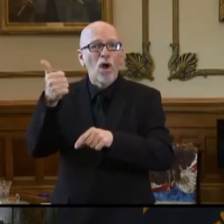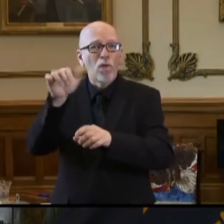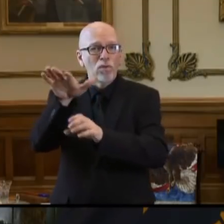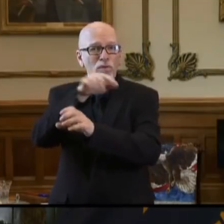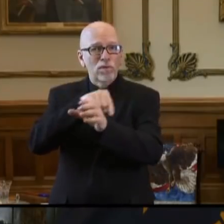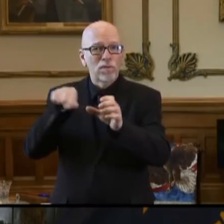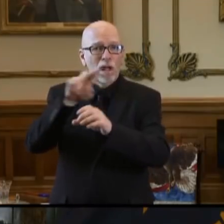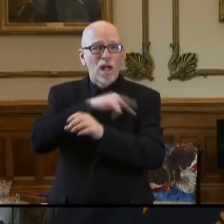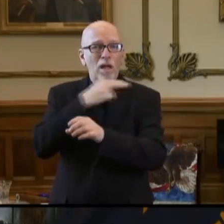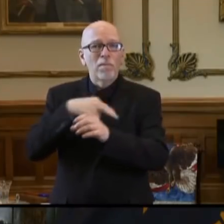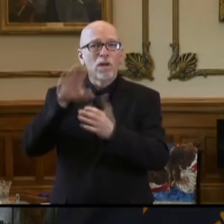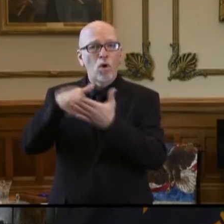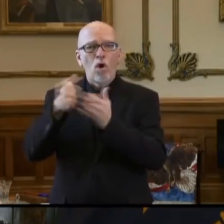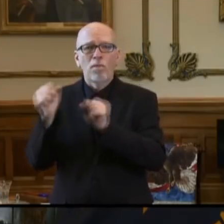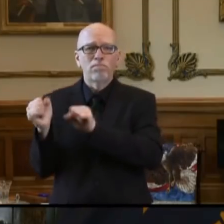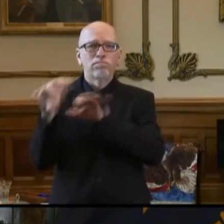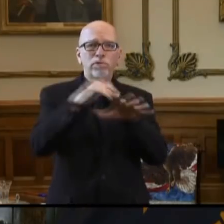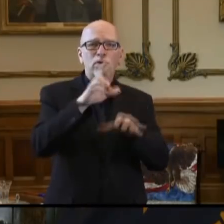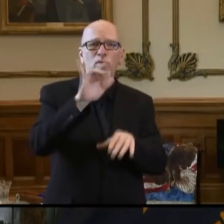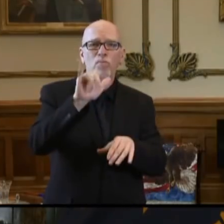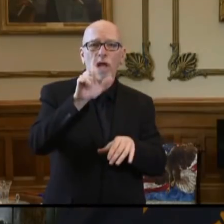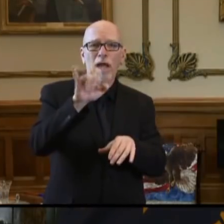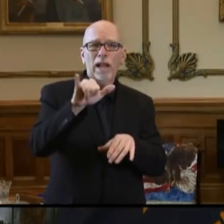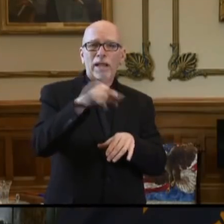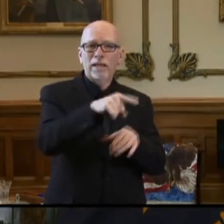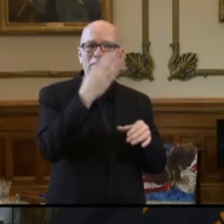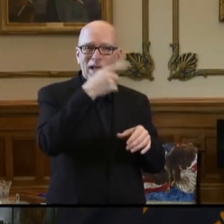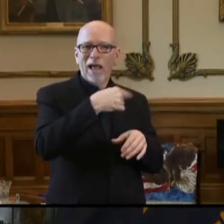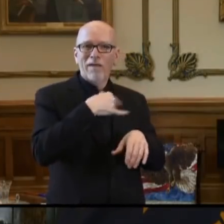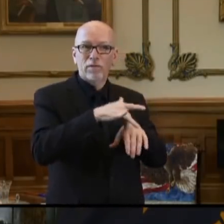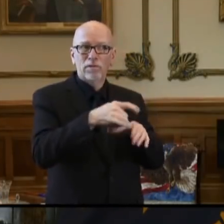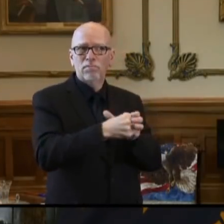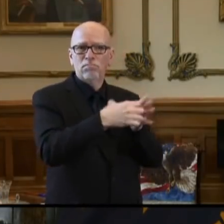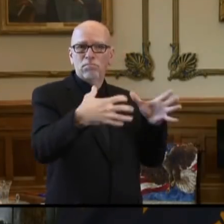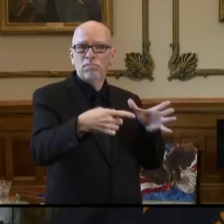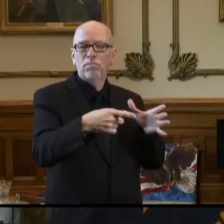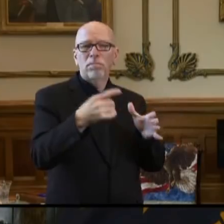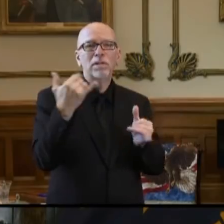AND INFANTS AND KIDS THAT ARE IN METHODIST HOSPITAL AND OTHER